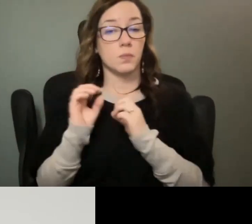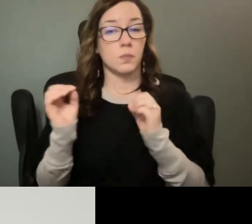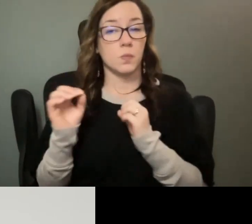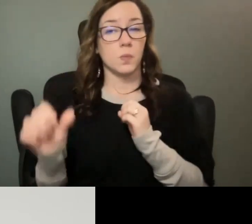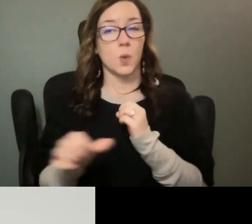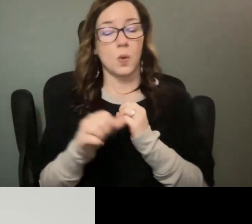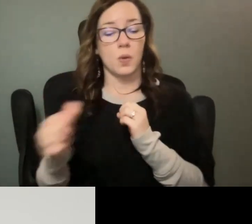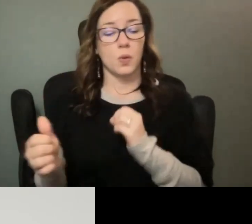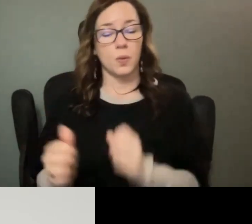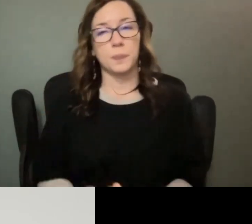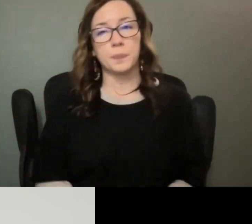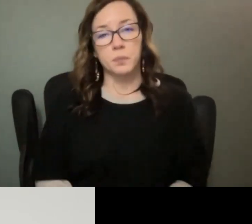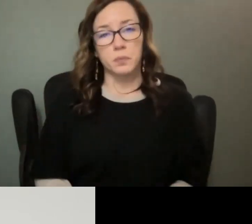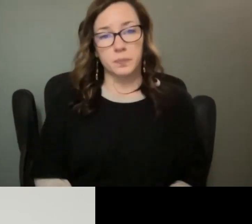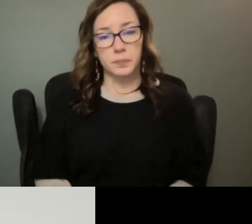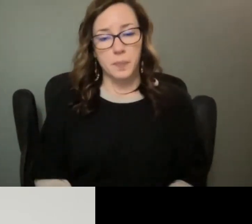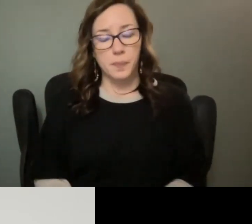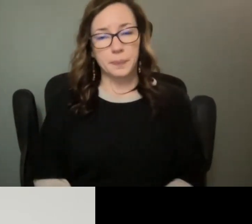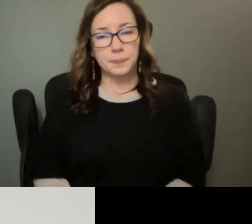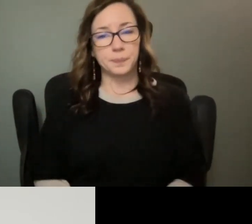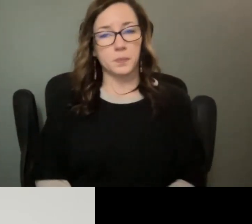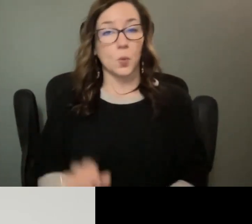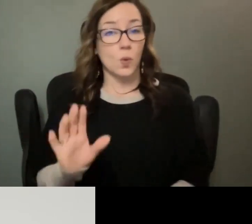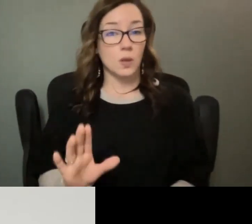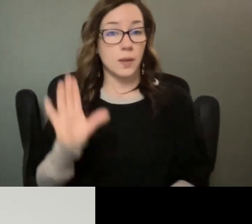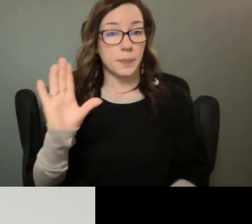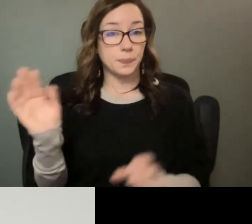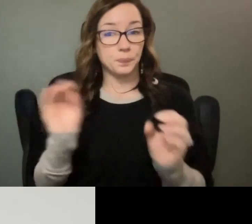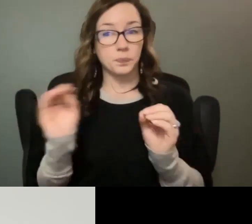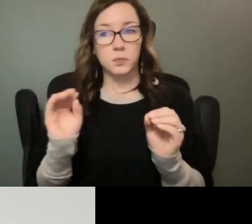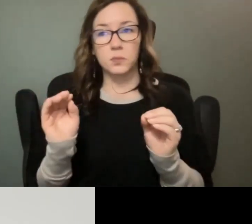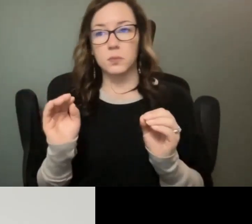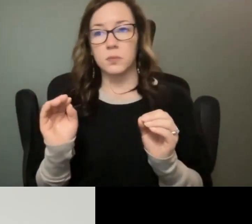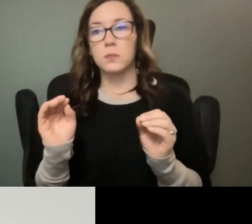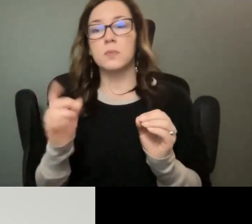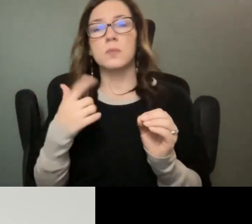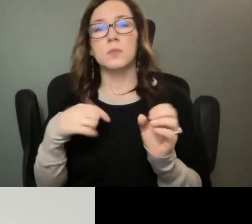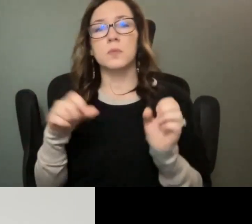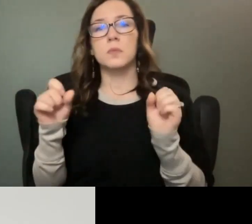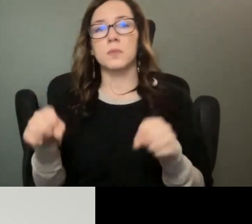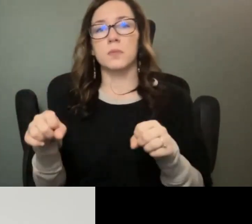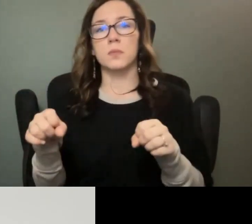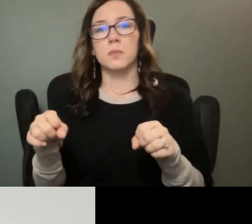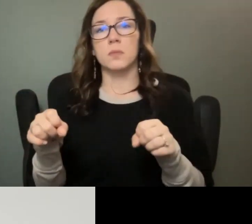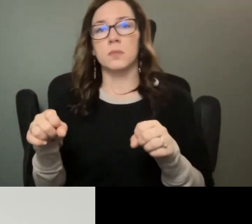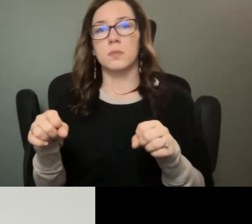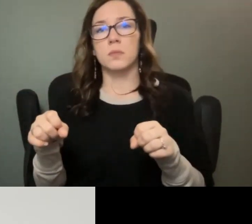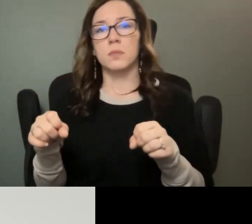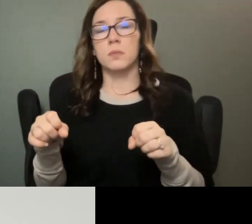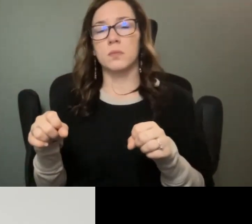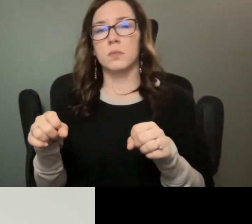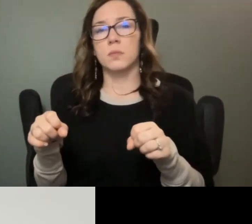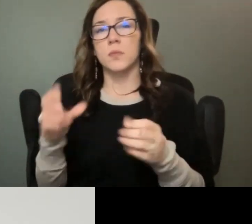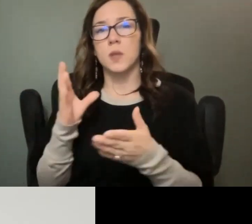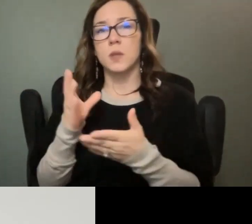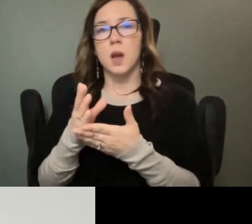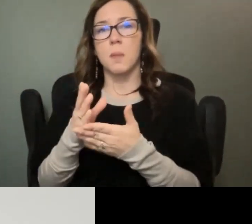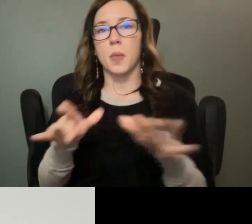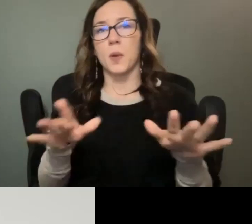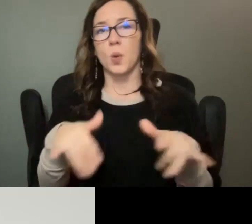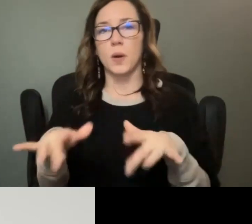new questions or any raised hands so